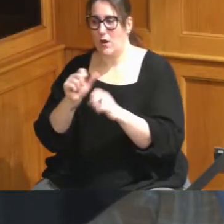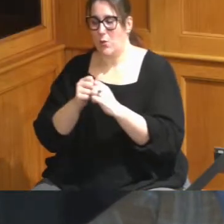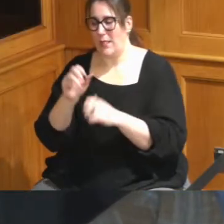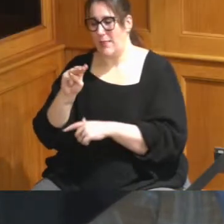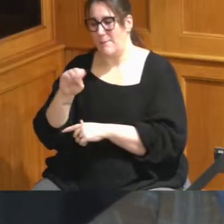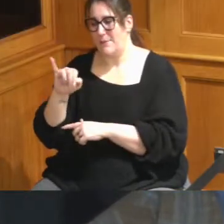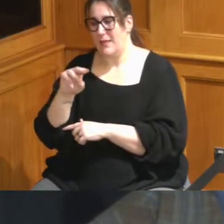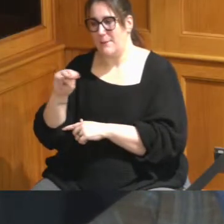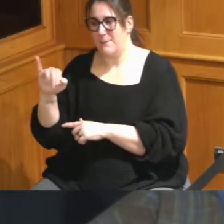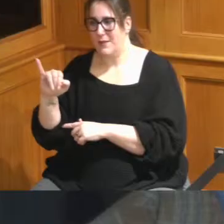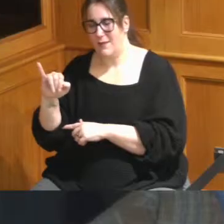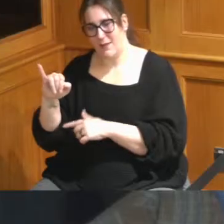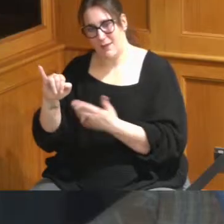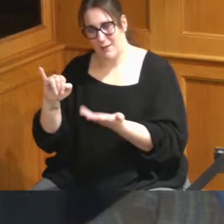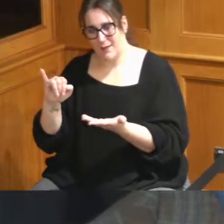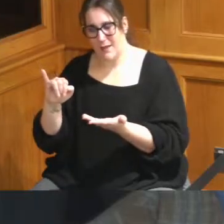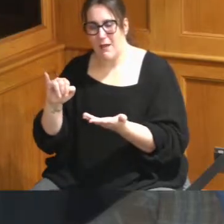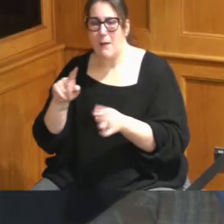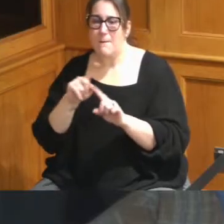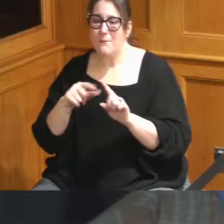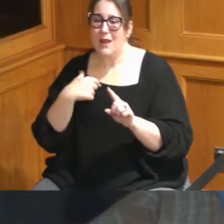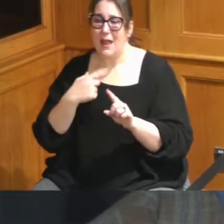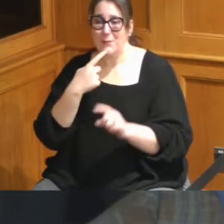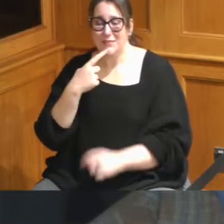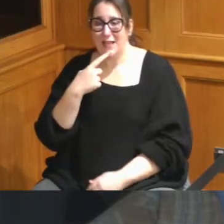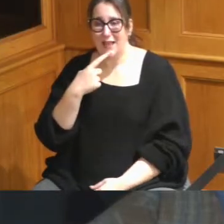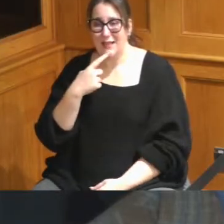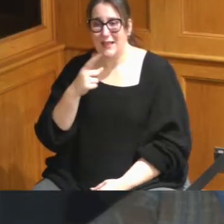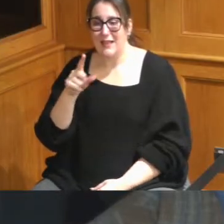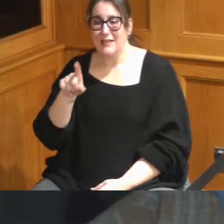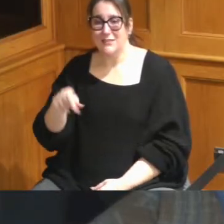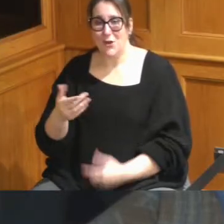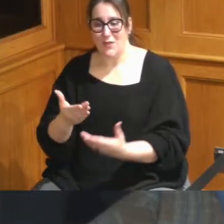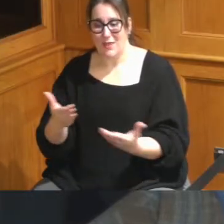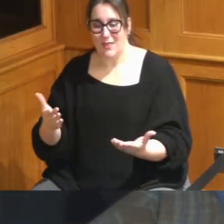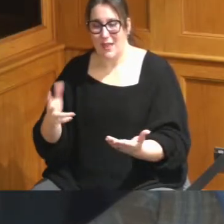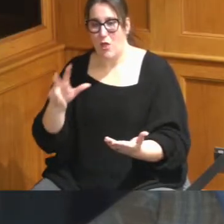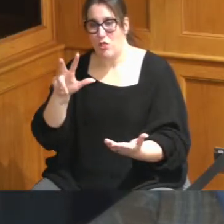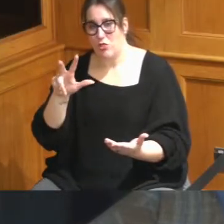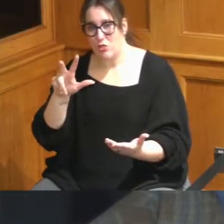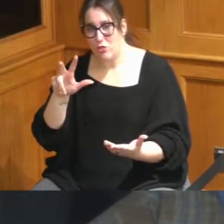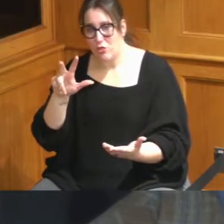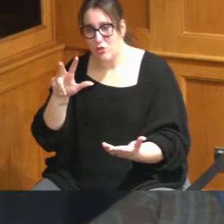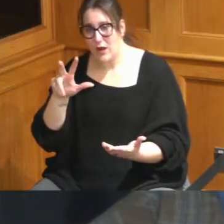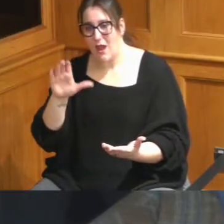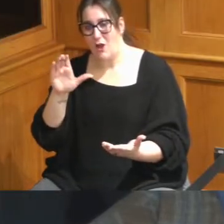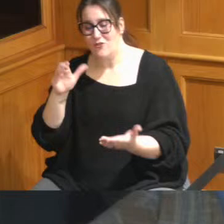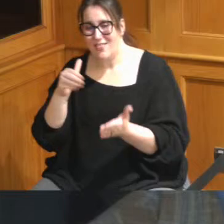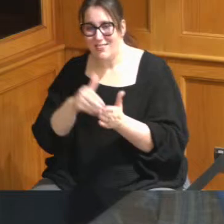but I'm saying it's the only thing down there. 300,000 people coming and now we going to put